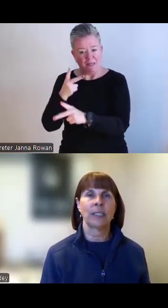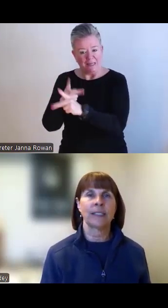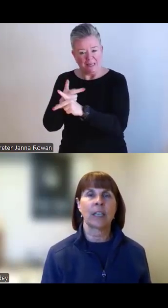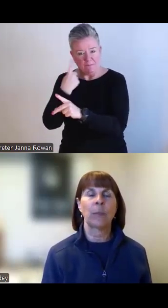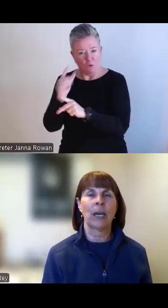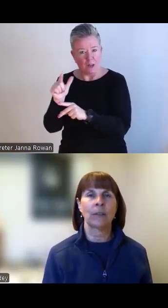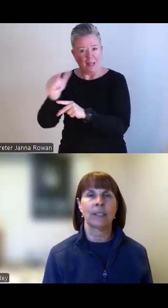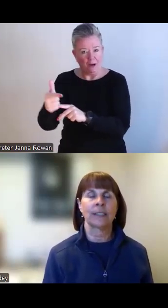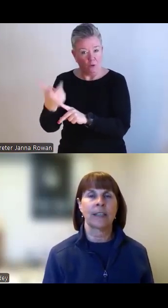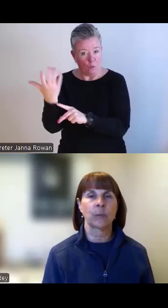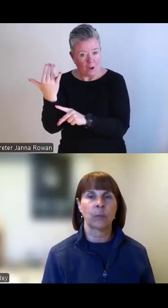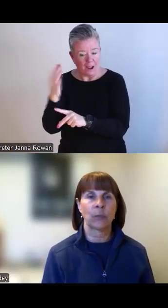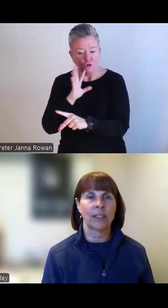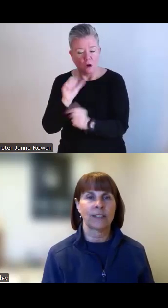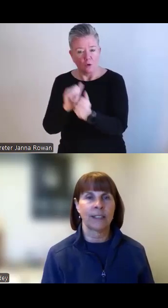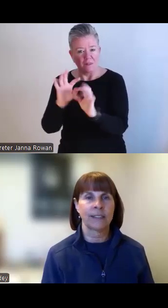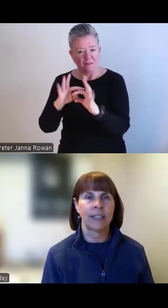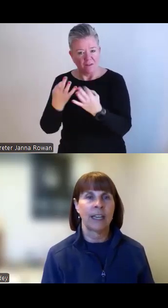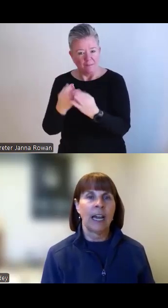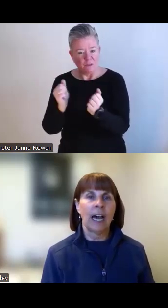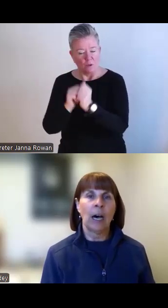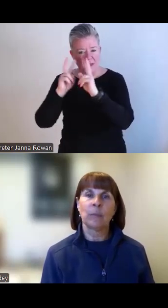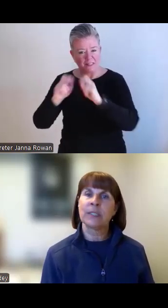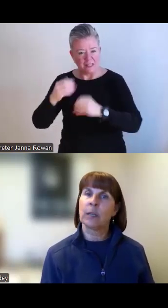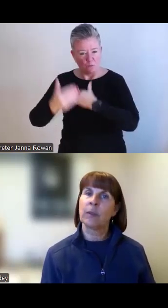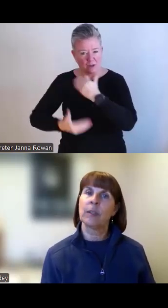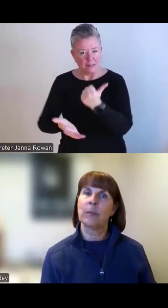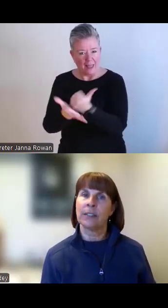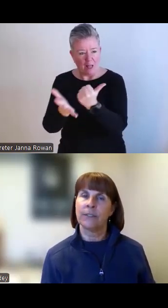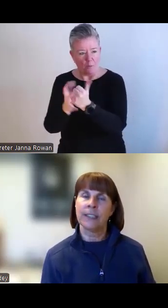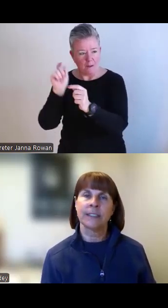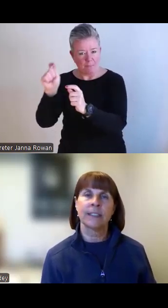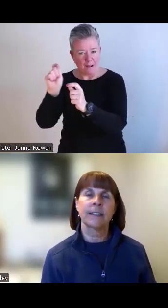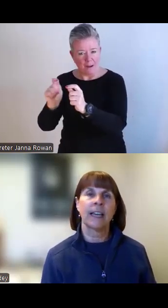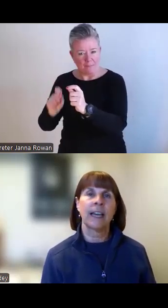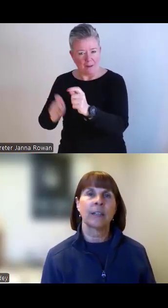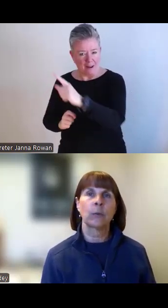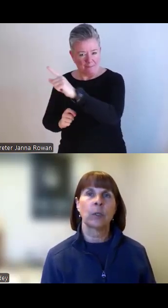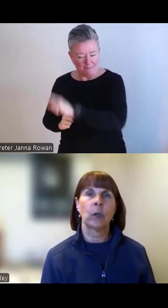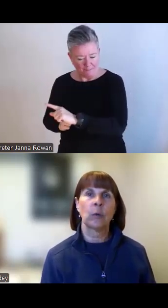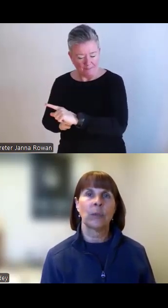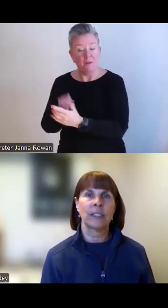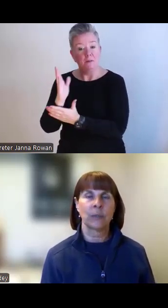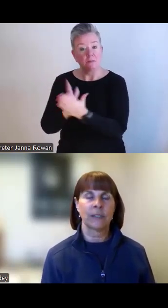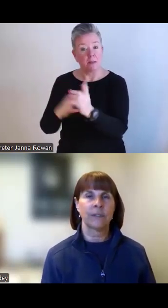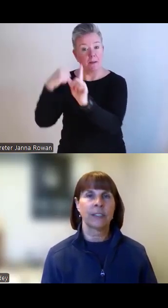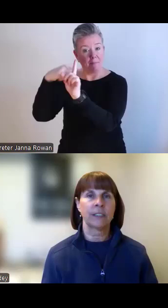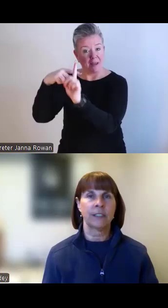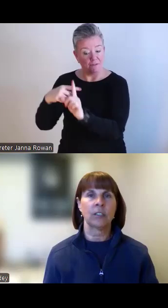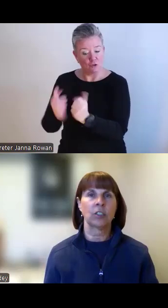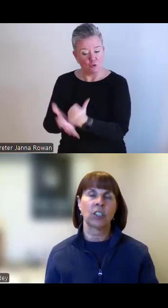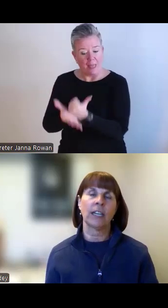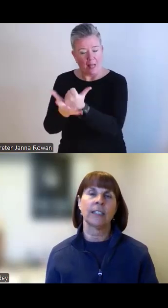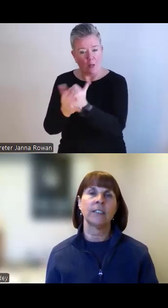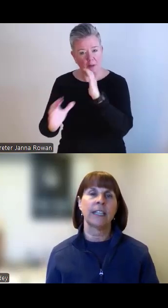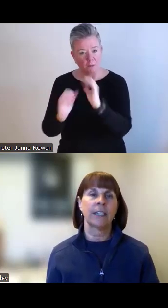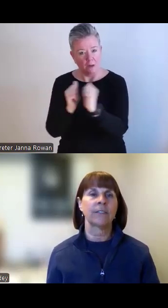families about the assessment process. Some of the benefits that will be specific to their child